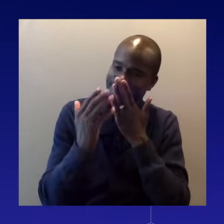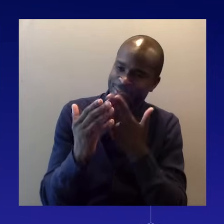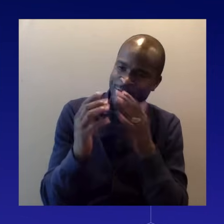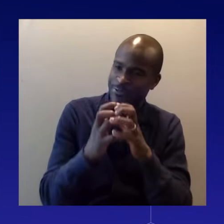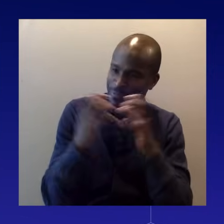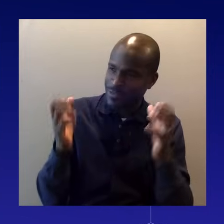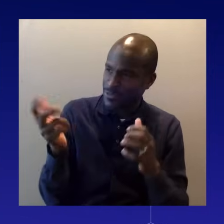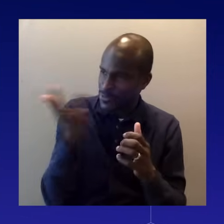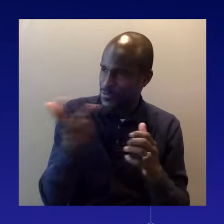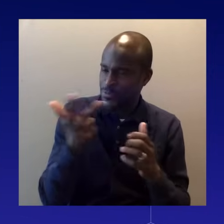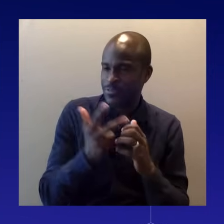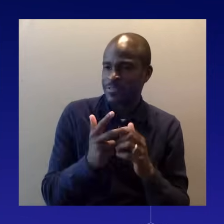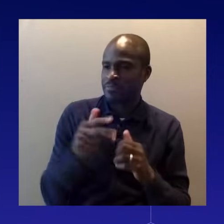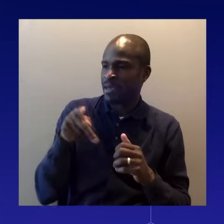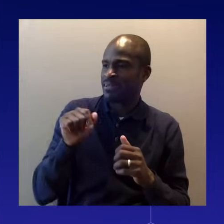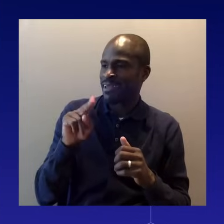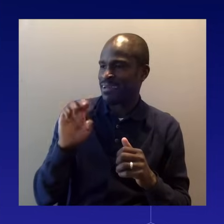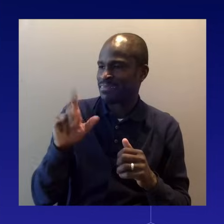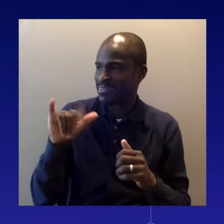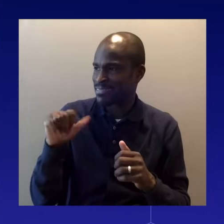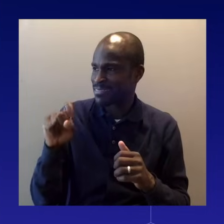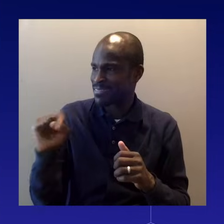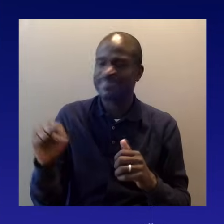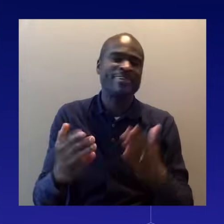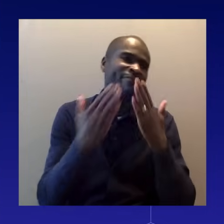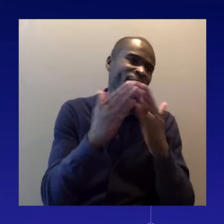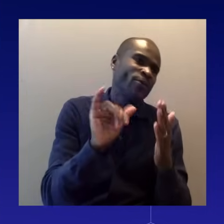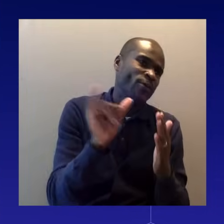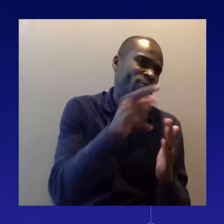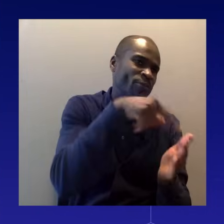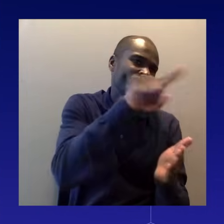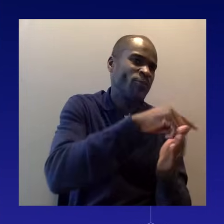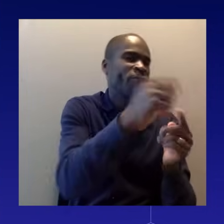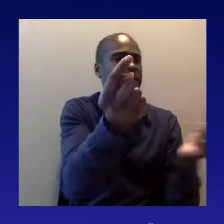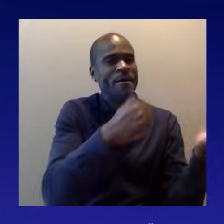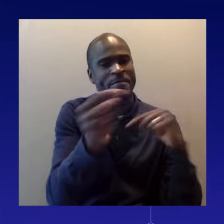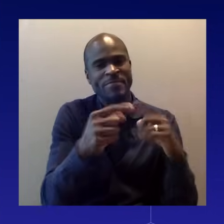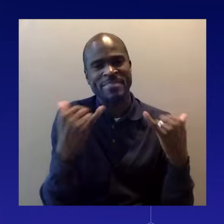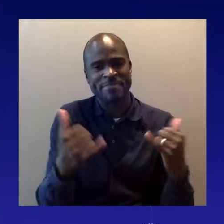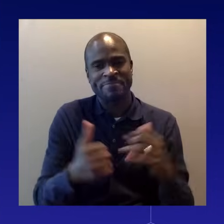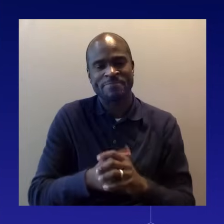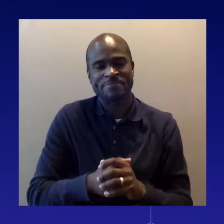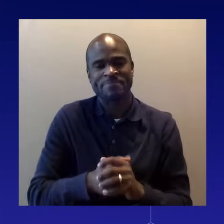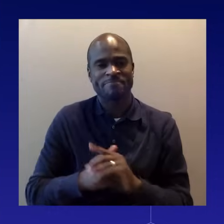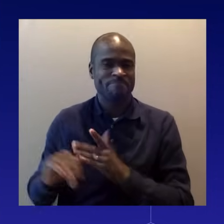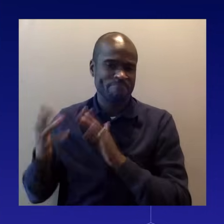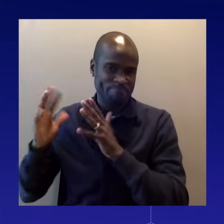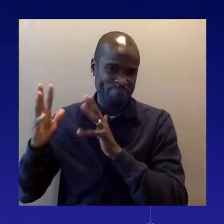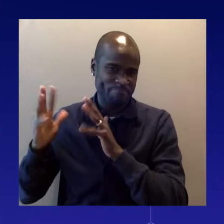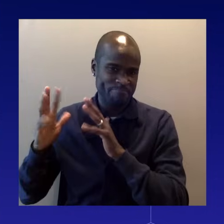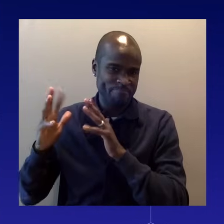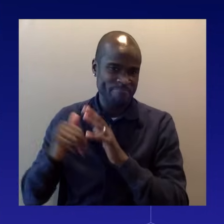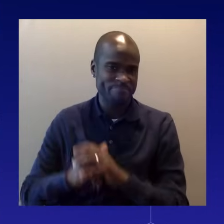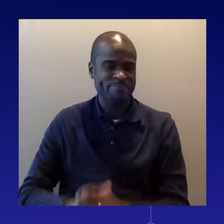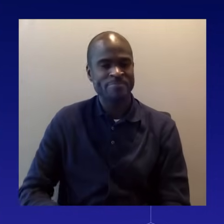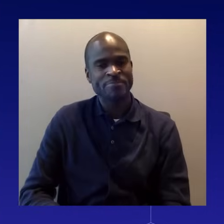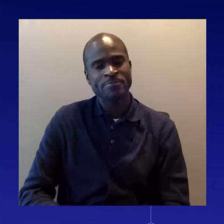And thank you all for coming.